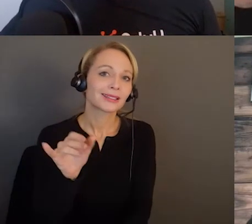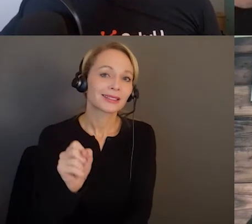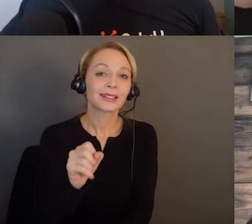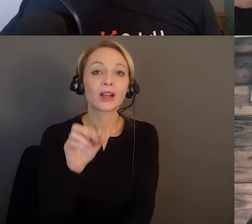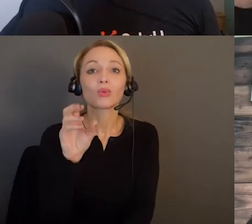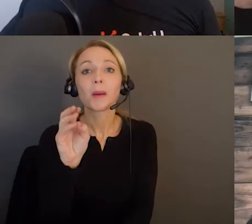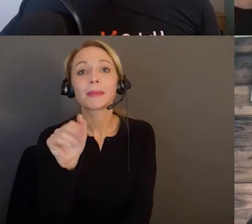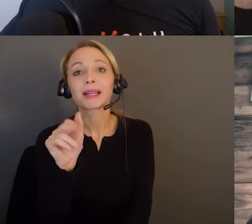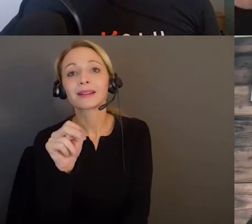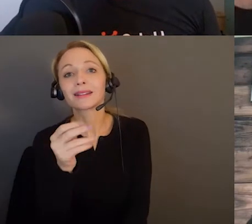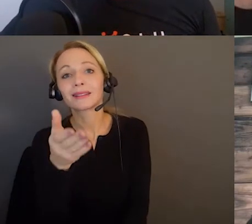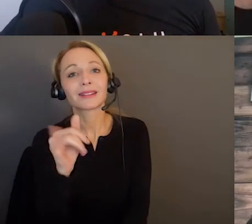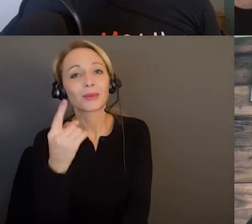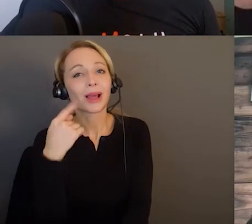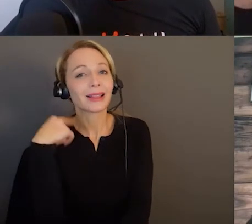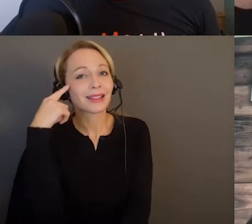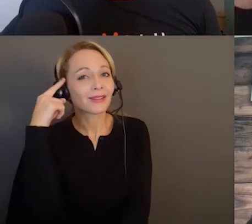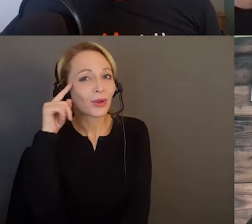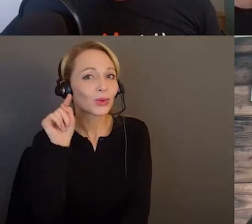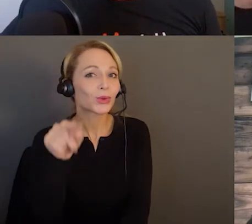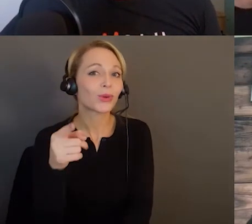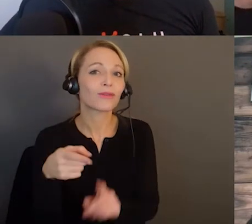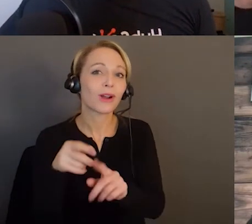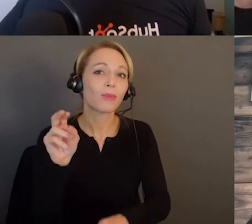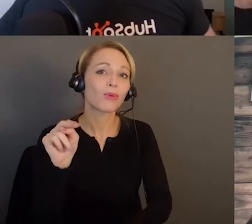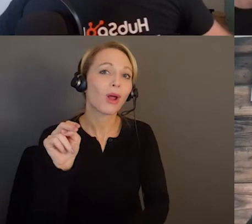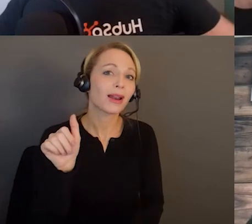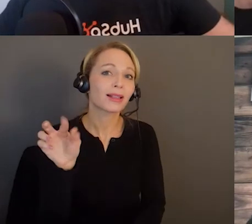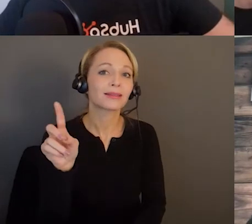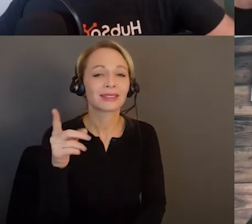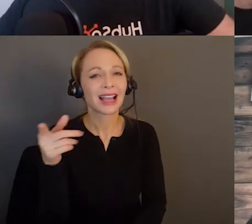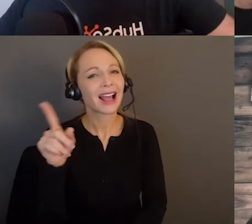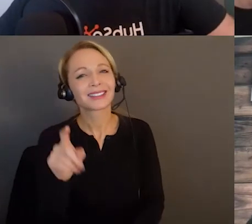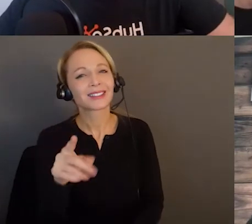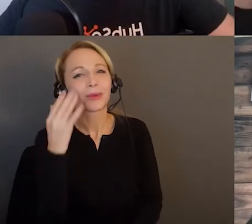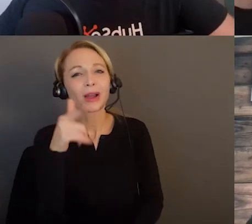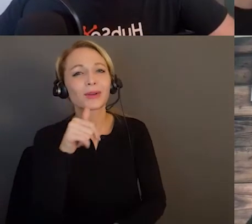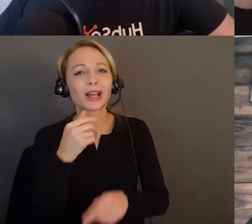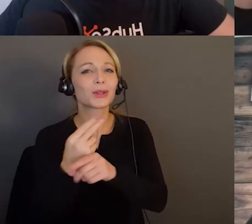ROMAN, THIS IS FOR YOU FROM RONALD.